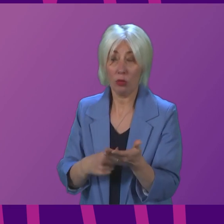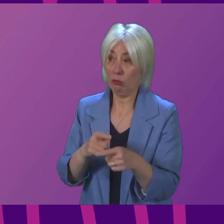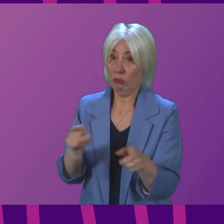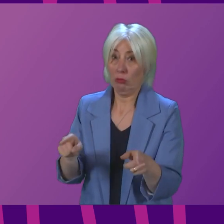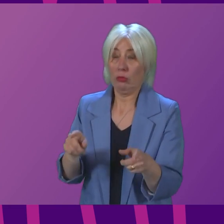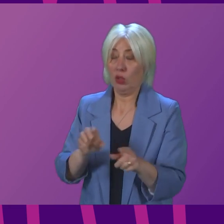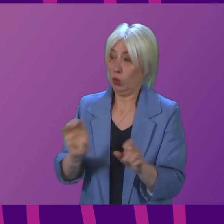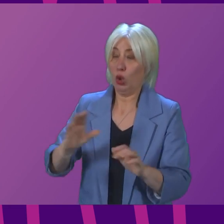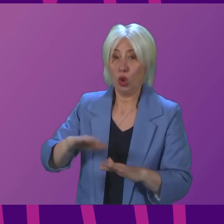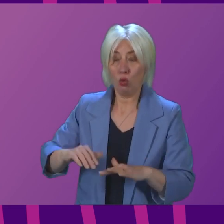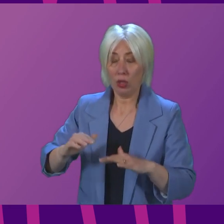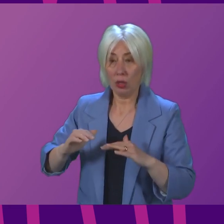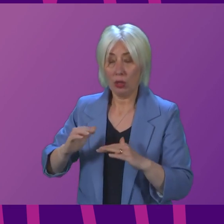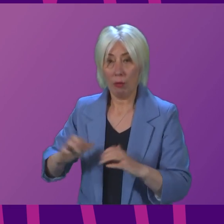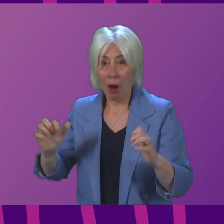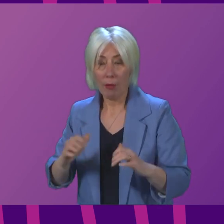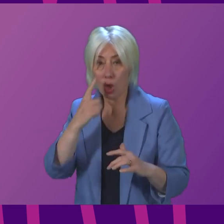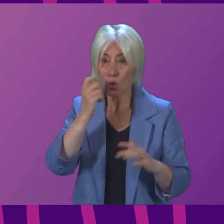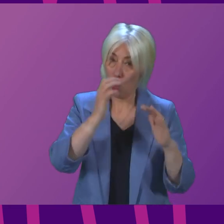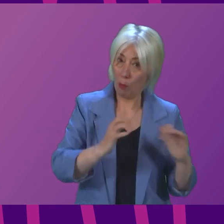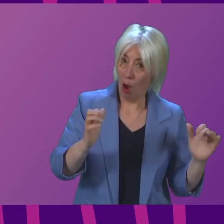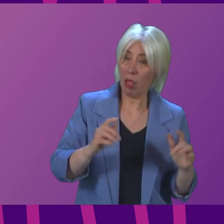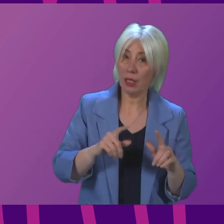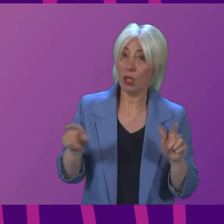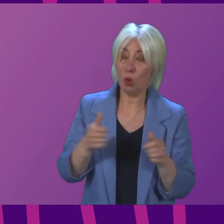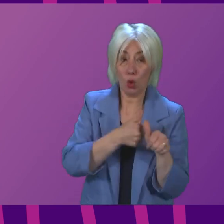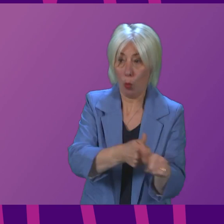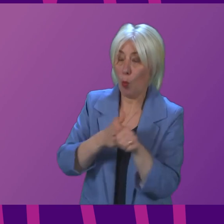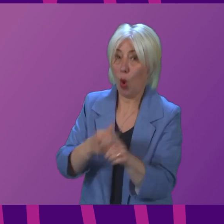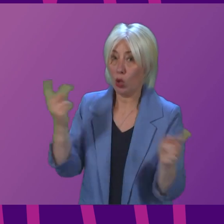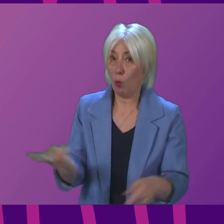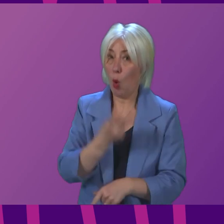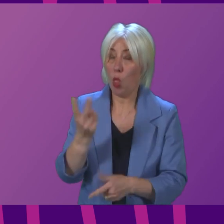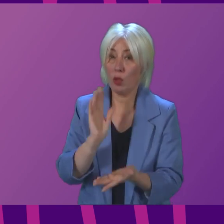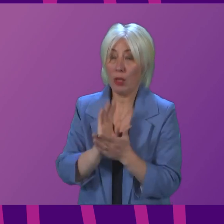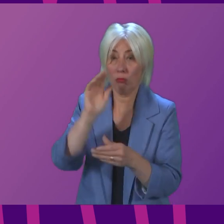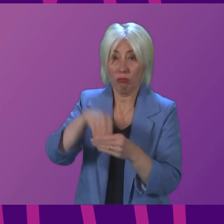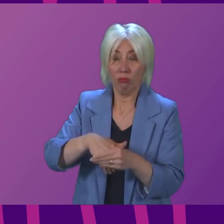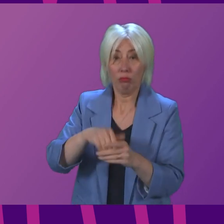Youth Parliament and the Children’s Parliament will continue to support children and young people to participate in climate decision making.